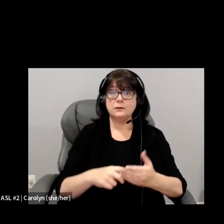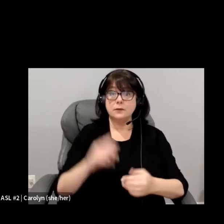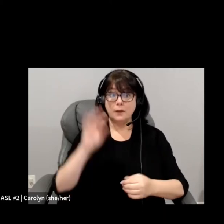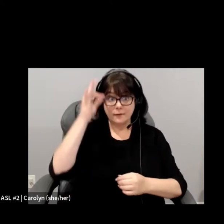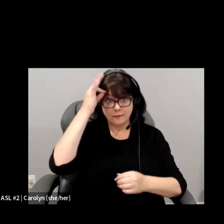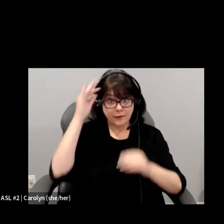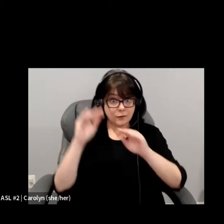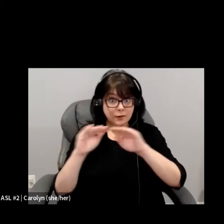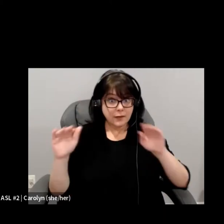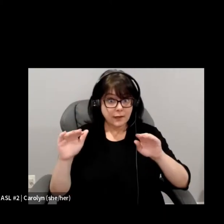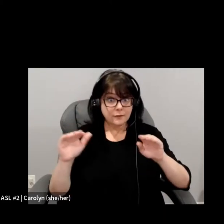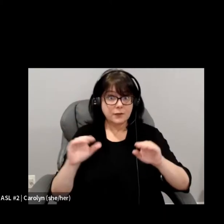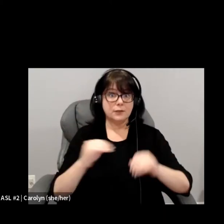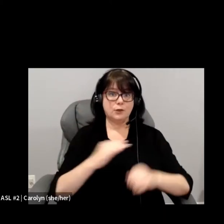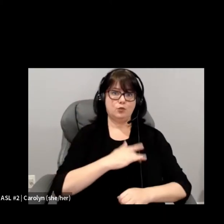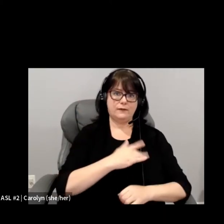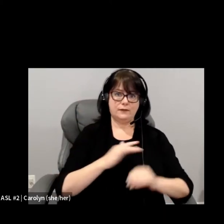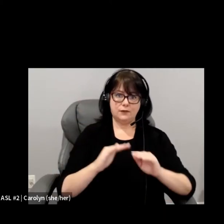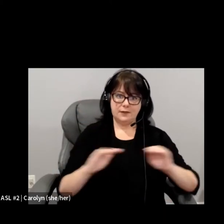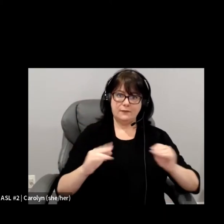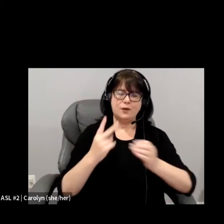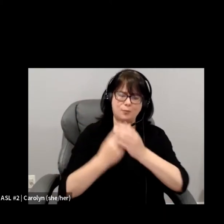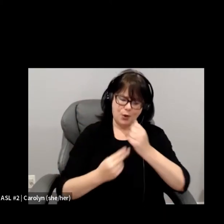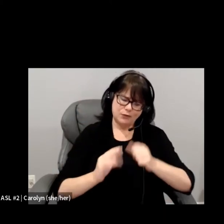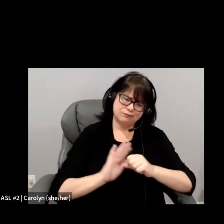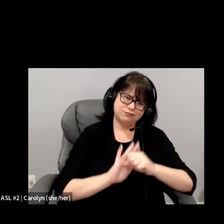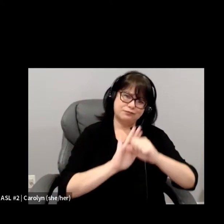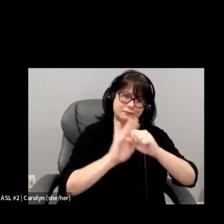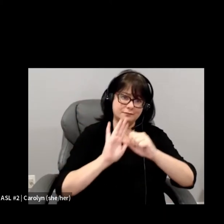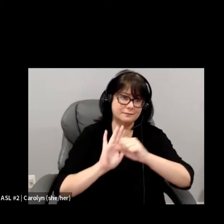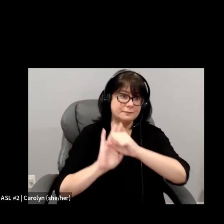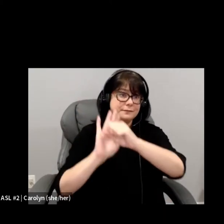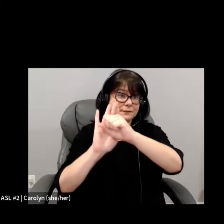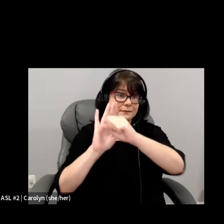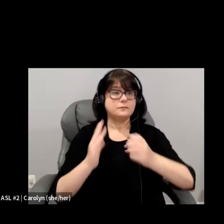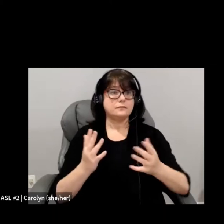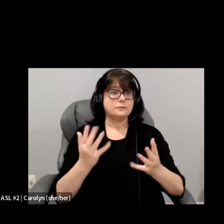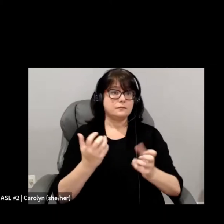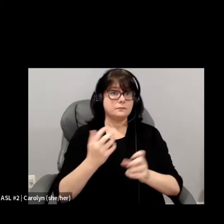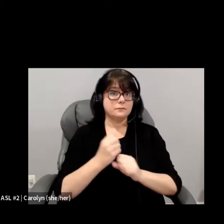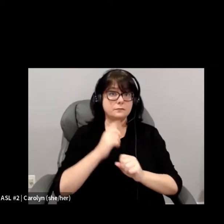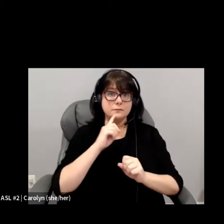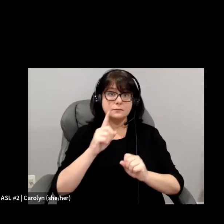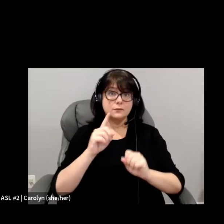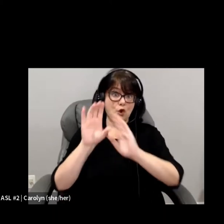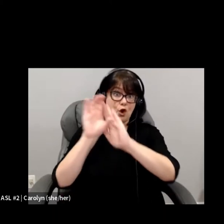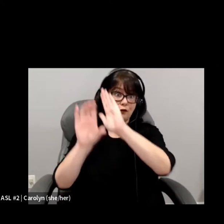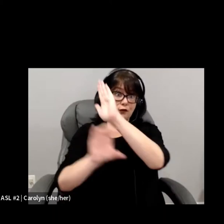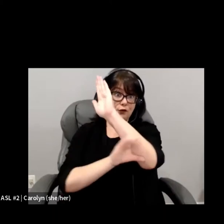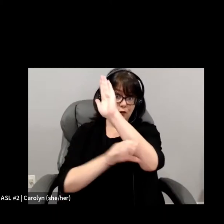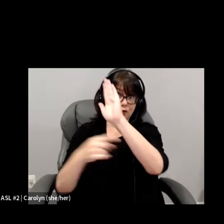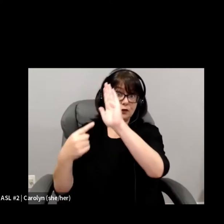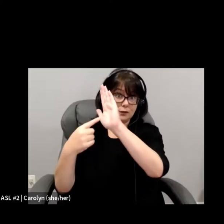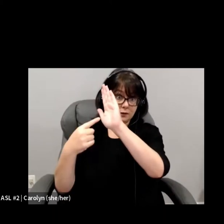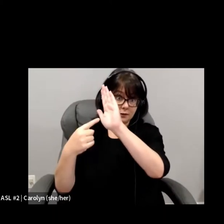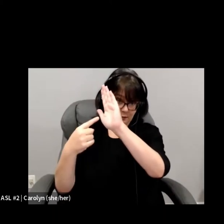WE WERE TRYING TO BRING BACK, BRINGING OUR CONSTITUTION AND INDEPENDENT CONSTITUTION FEDERALLY AND PROVINCIALLY.